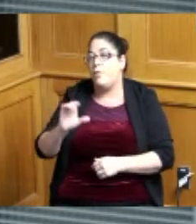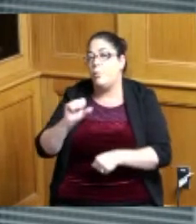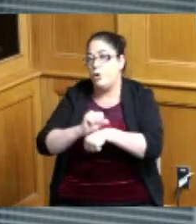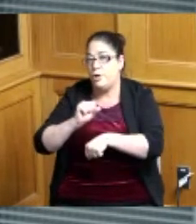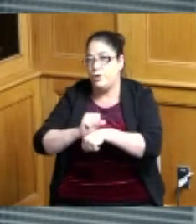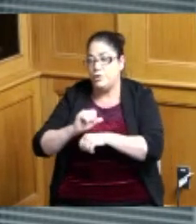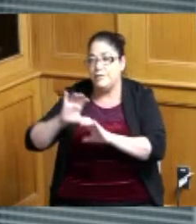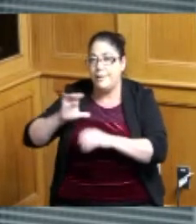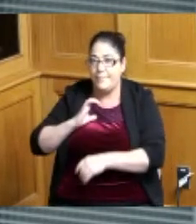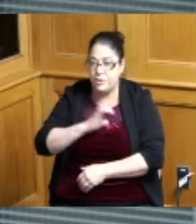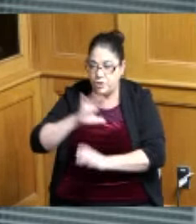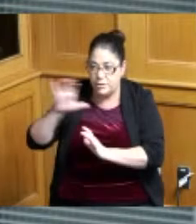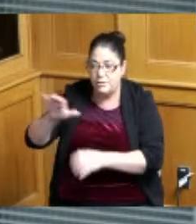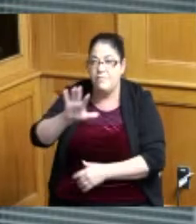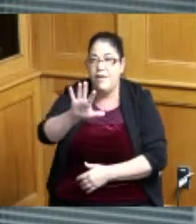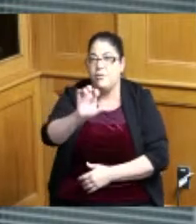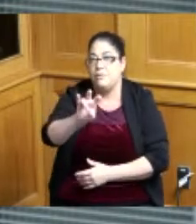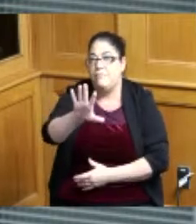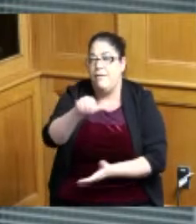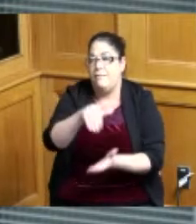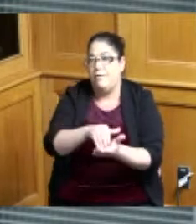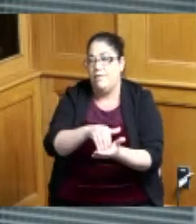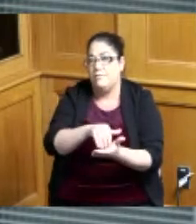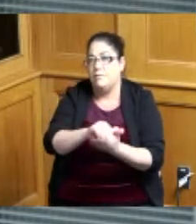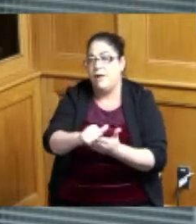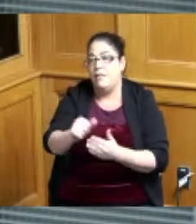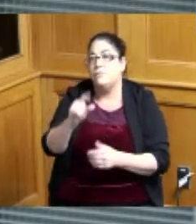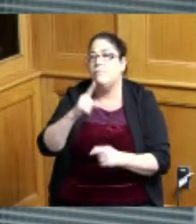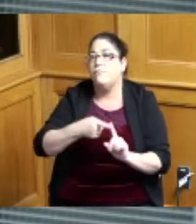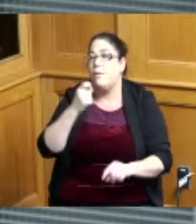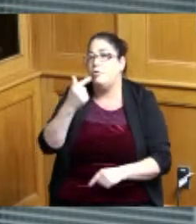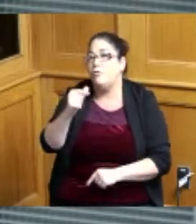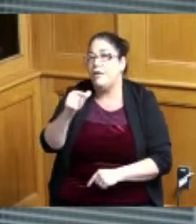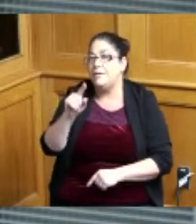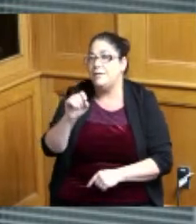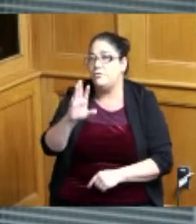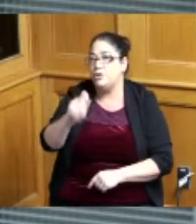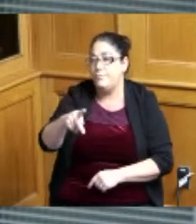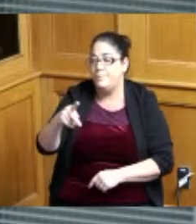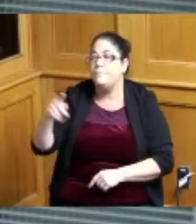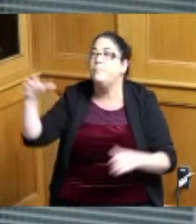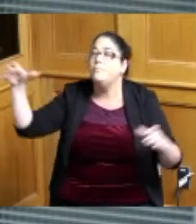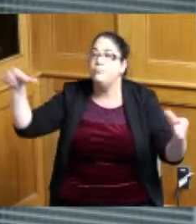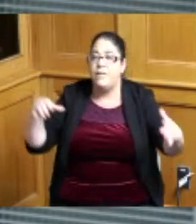575 thousand dollars from green township and the permissive auto funds is going to